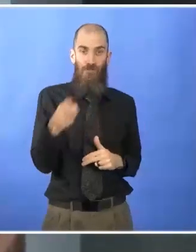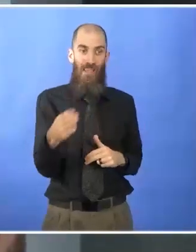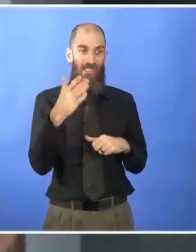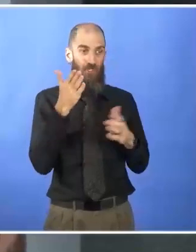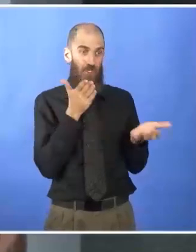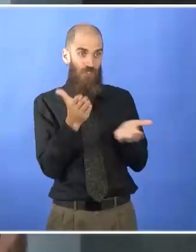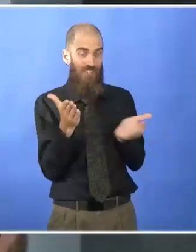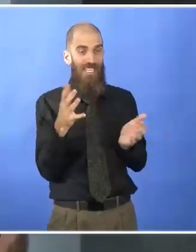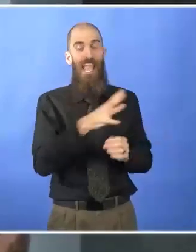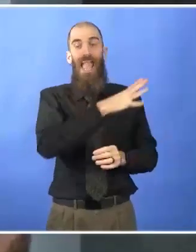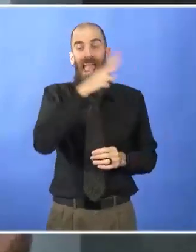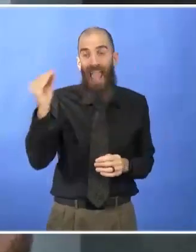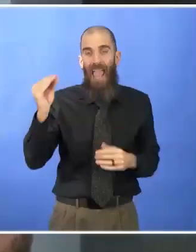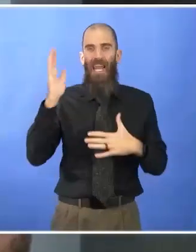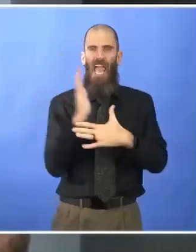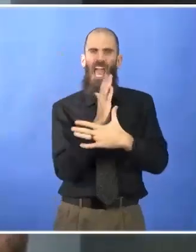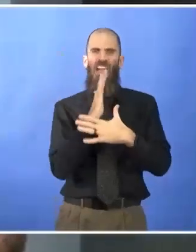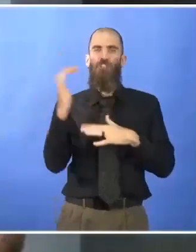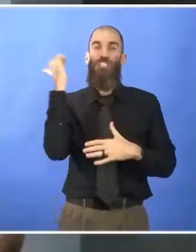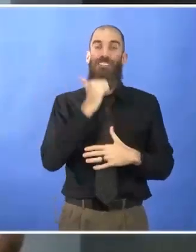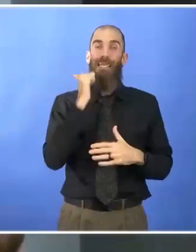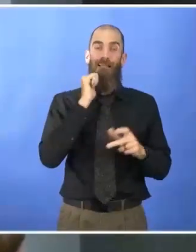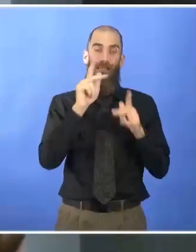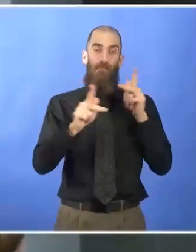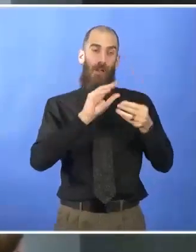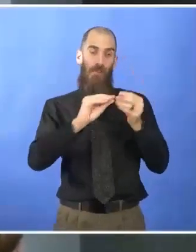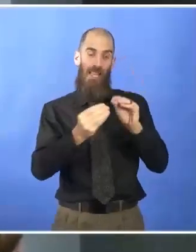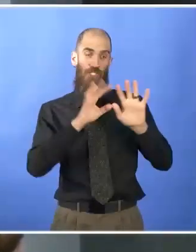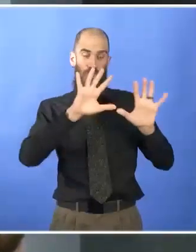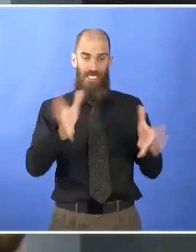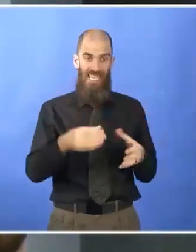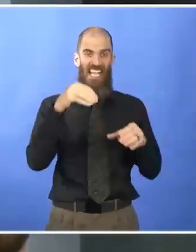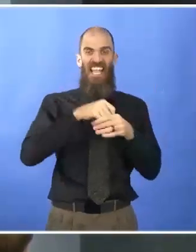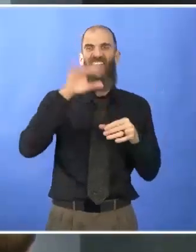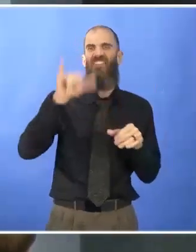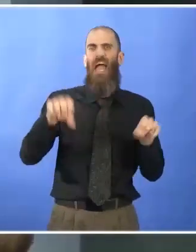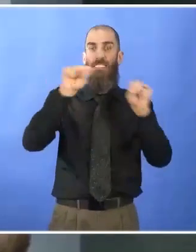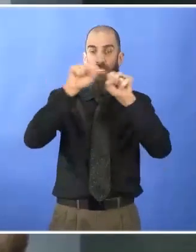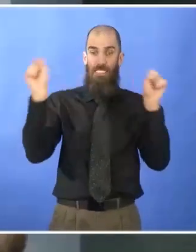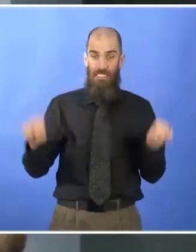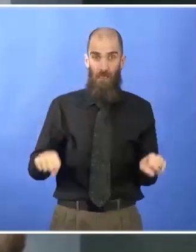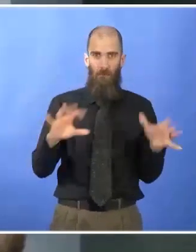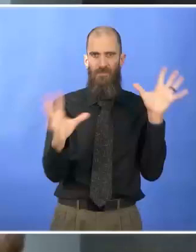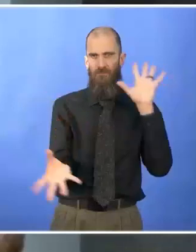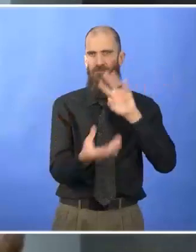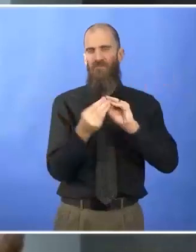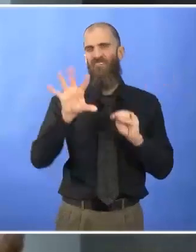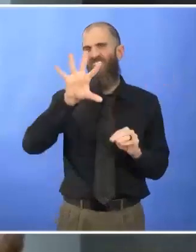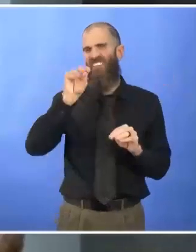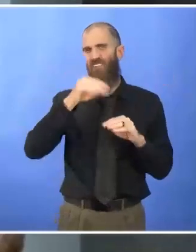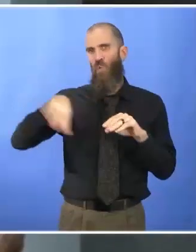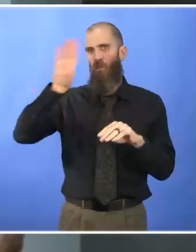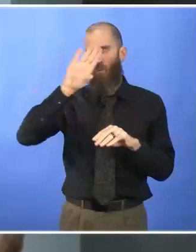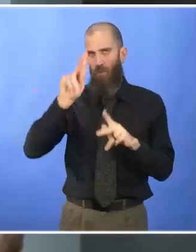JURISDICTION TOTALS 50 OR MORE PERSONS. THE ADDITIONAL SERVICES TO WHICH ACCESS WOULD BE REQUIRED